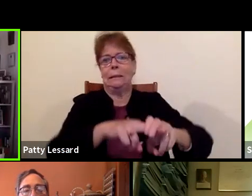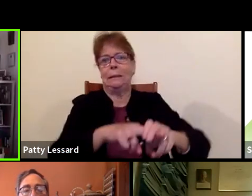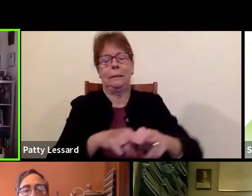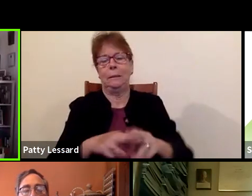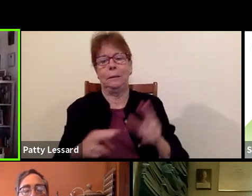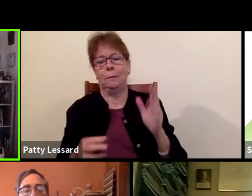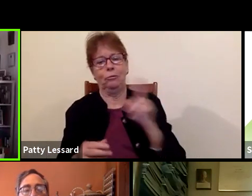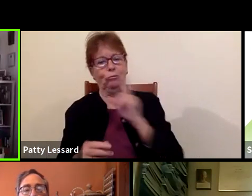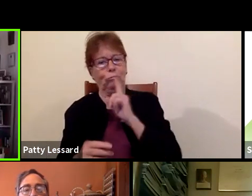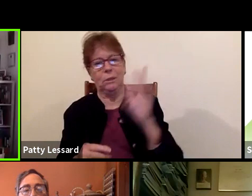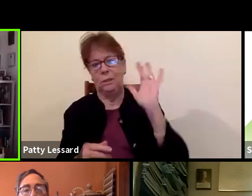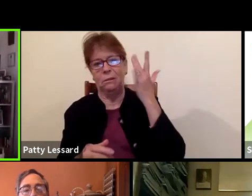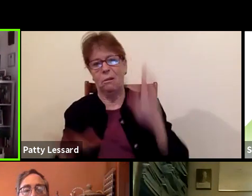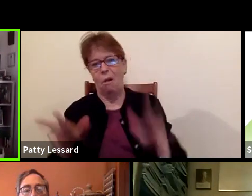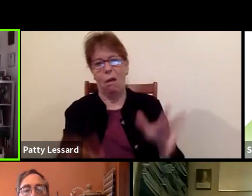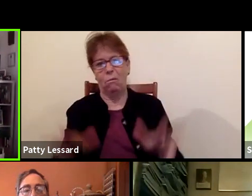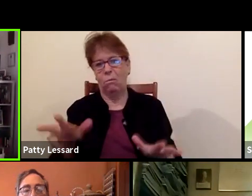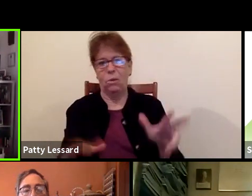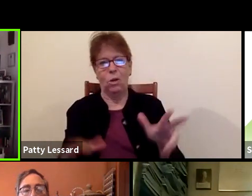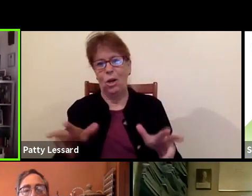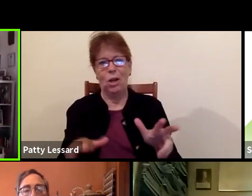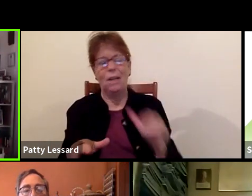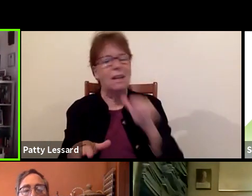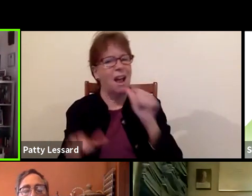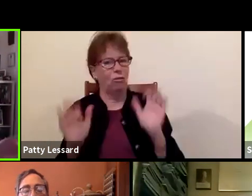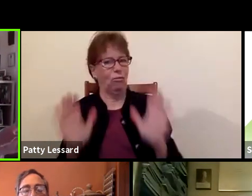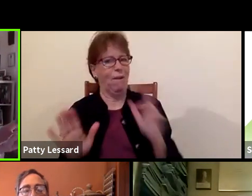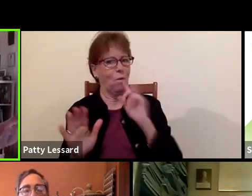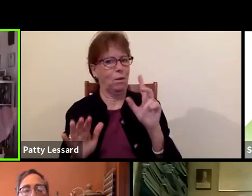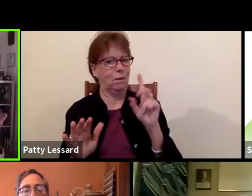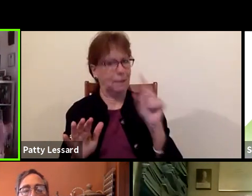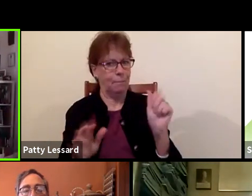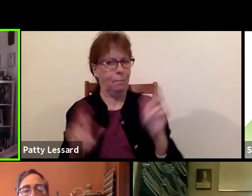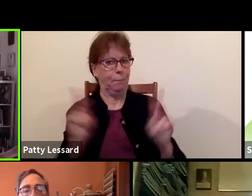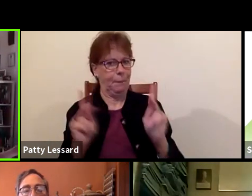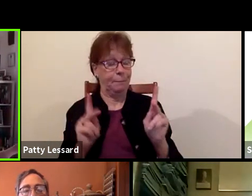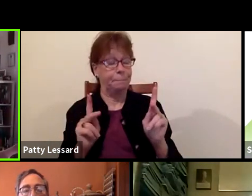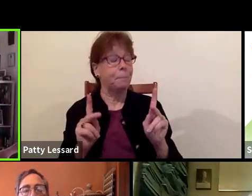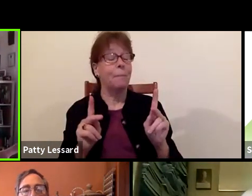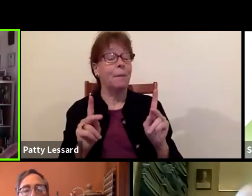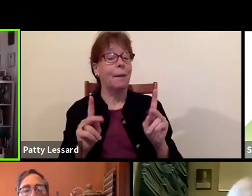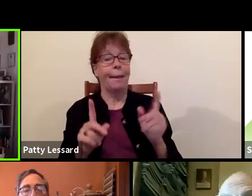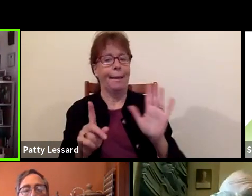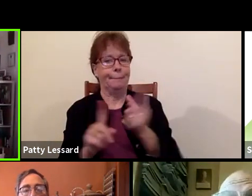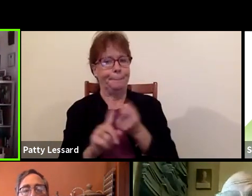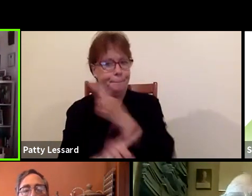level of the auditorium. And then get to roll or walk with your crutches or whatever your mobility thing is over to